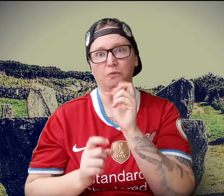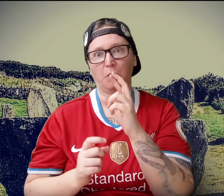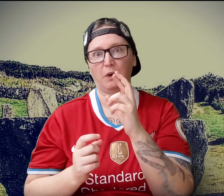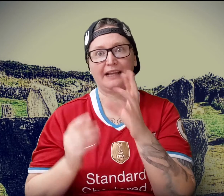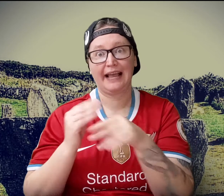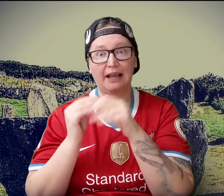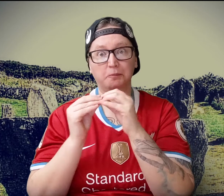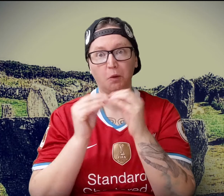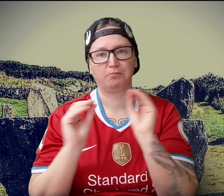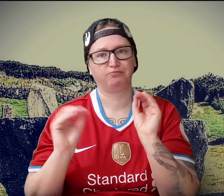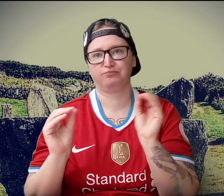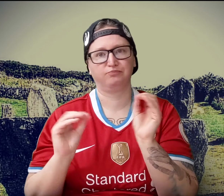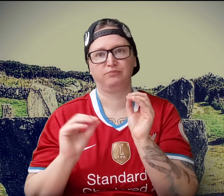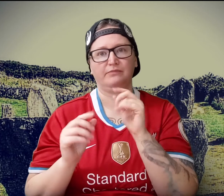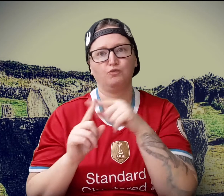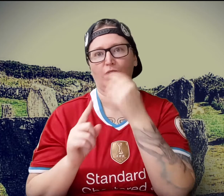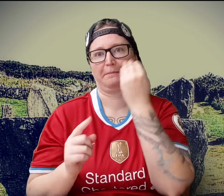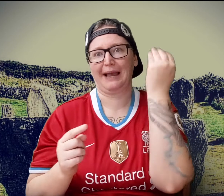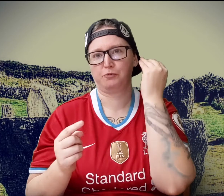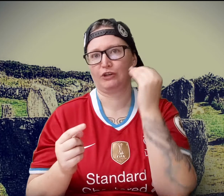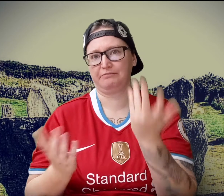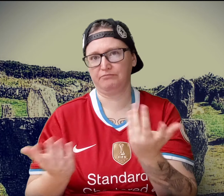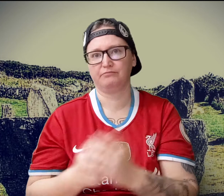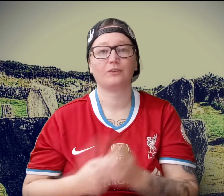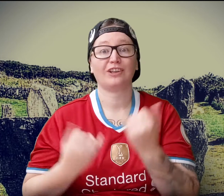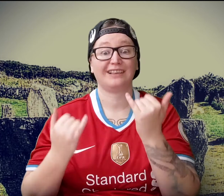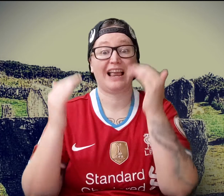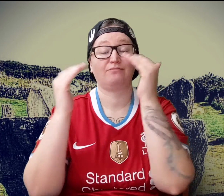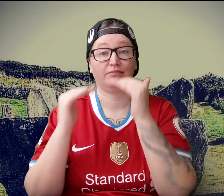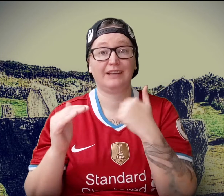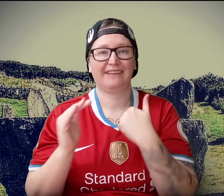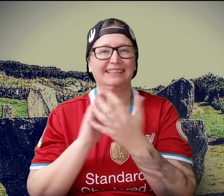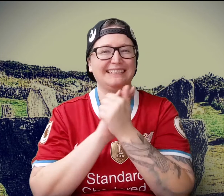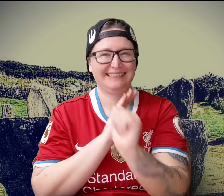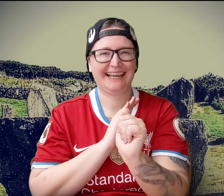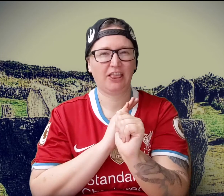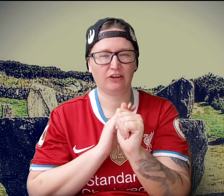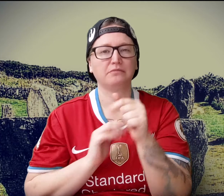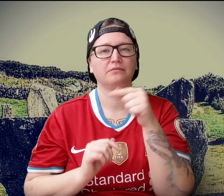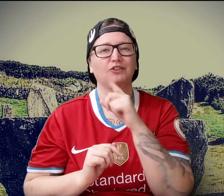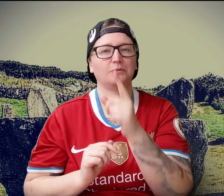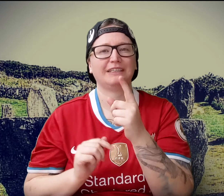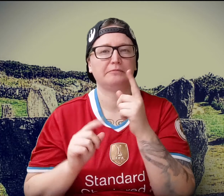so there's no editing you can't add anything else to it the memory is there and then you have skills